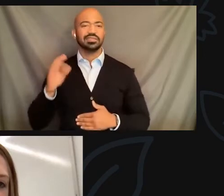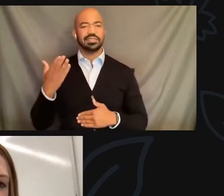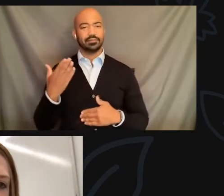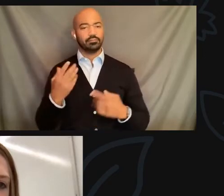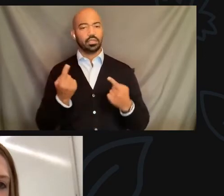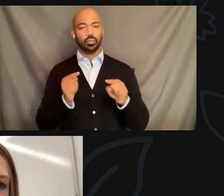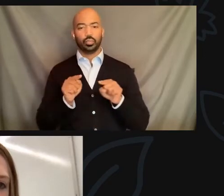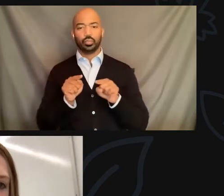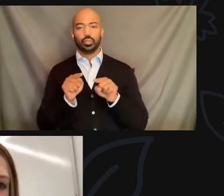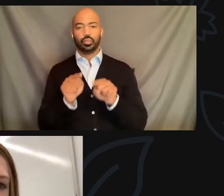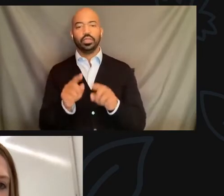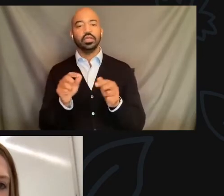T cell infiltration.